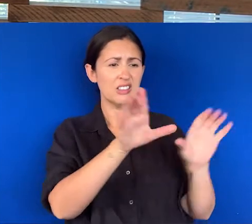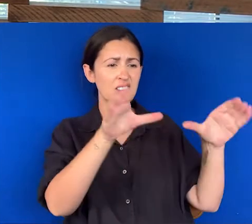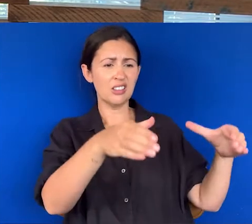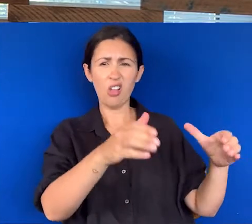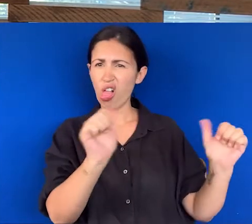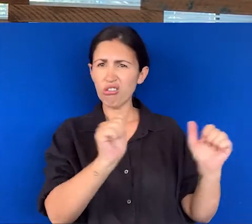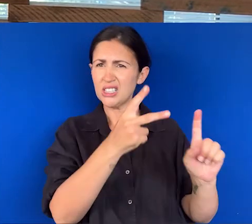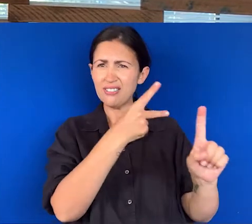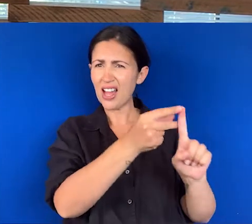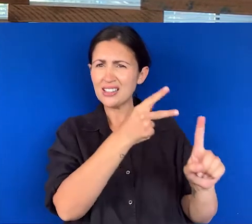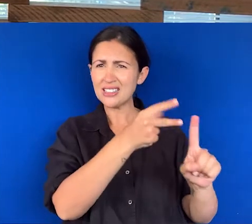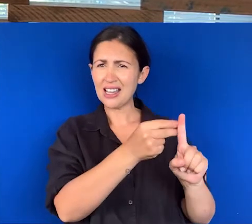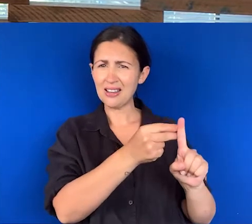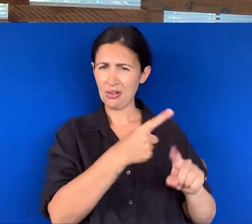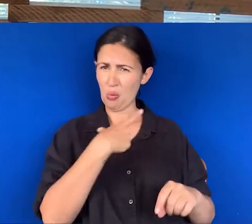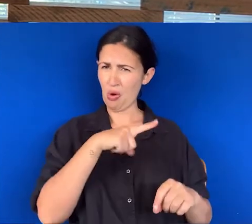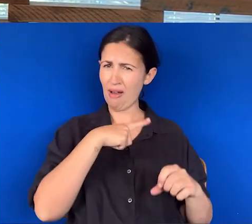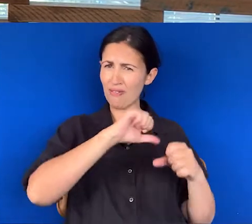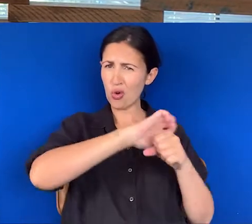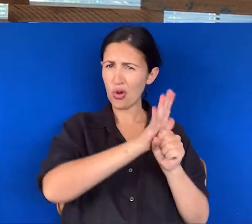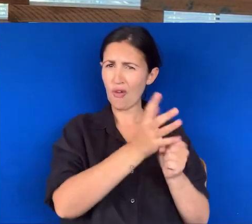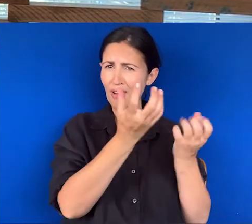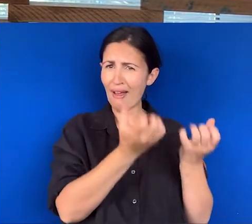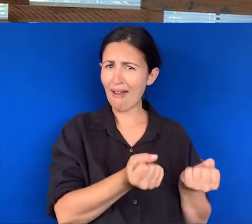So, there's several factors that contribute to this.